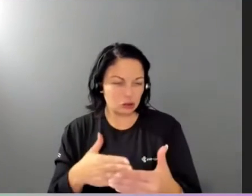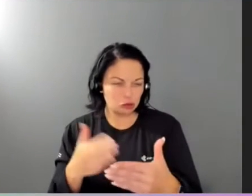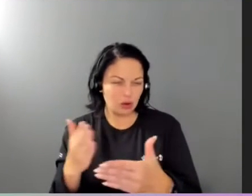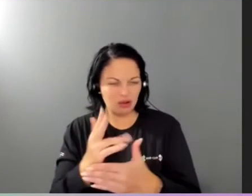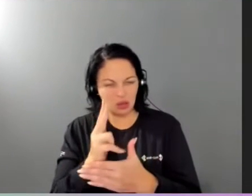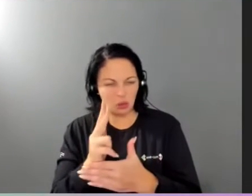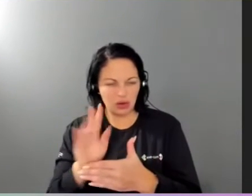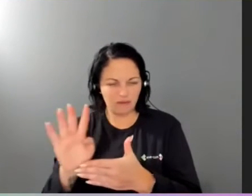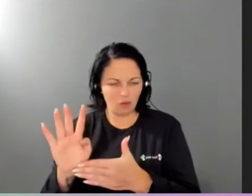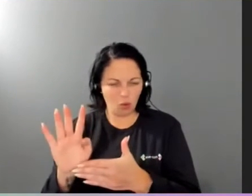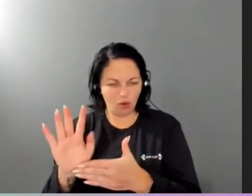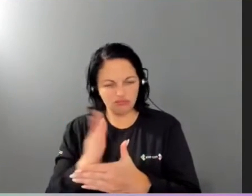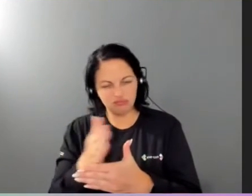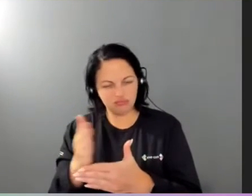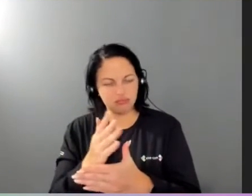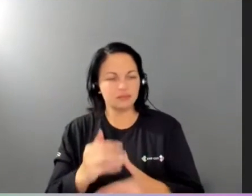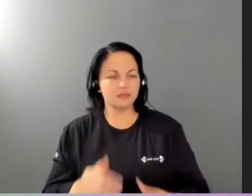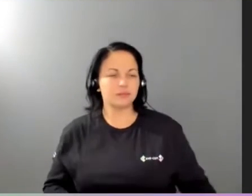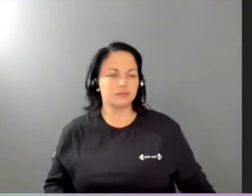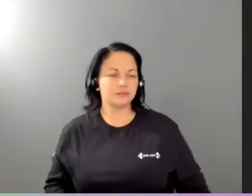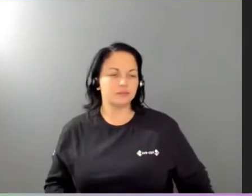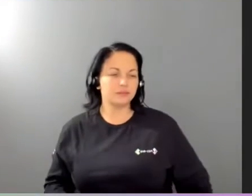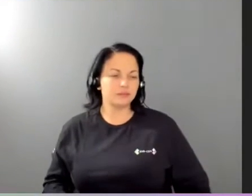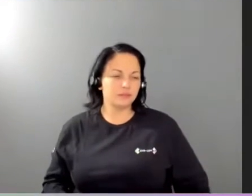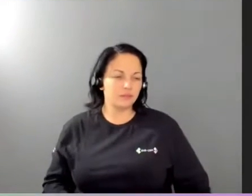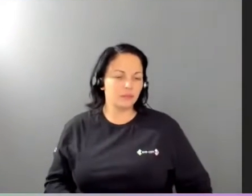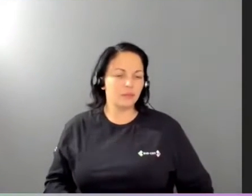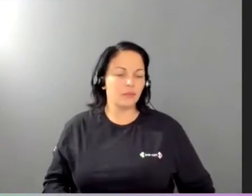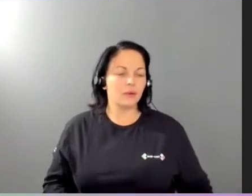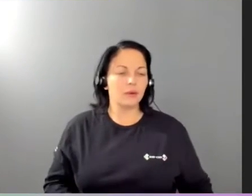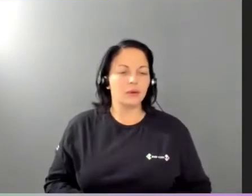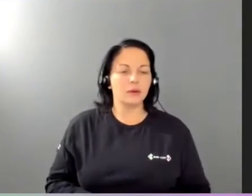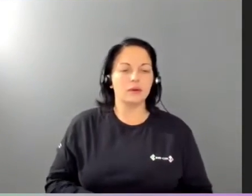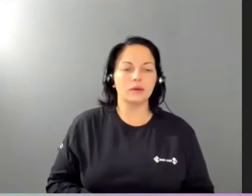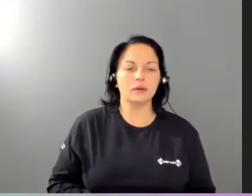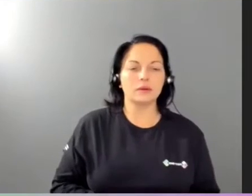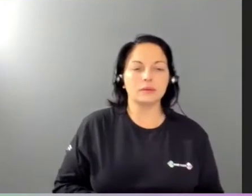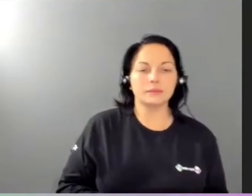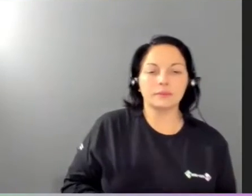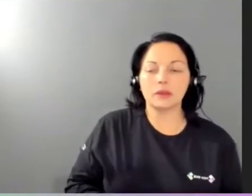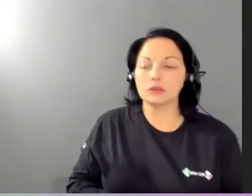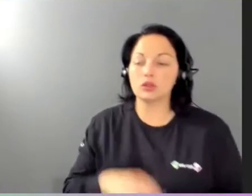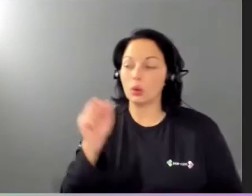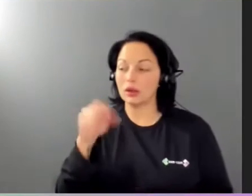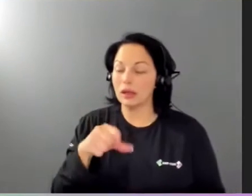would you agree that most companies fall between that one and two range, and a lot of the leaders are around the